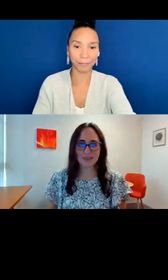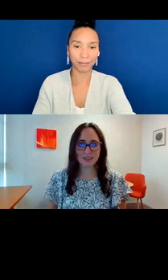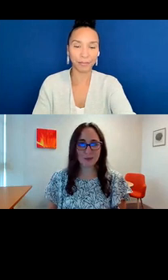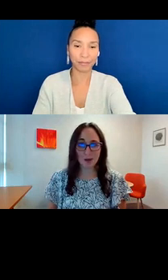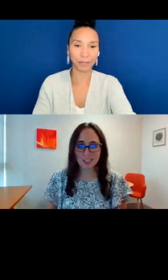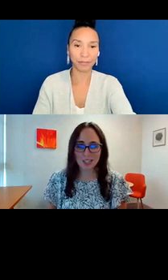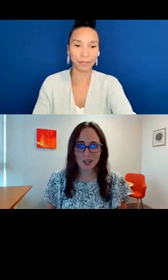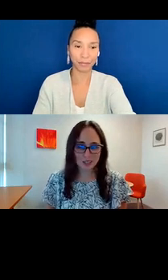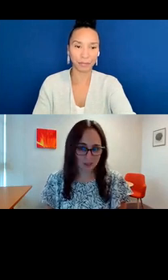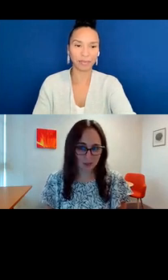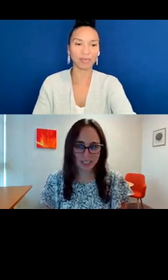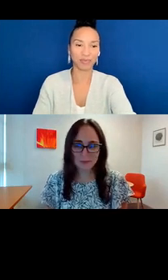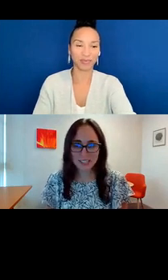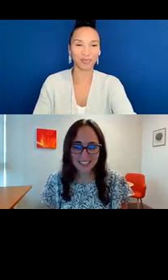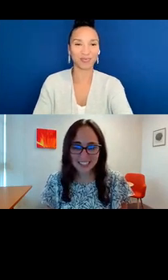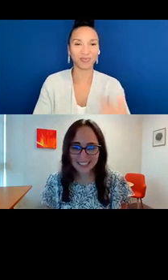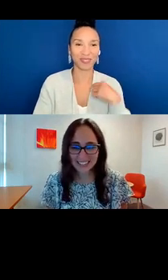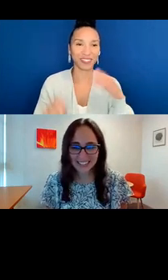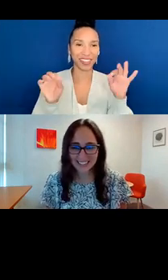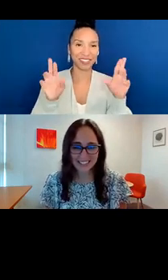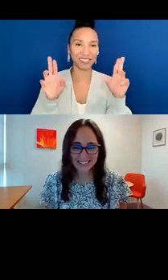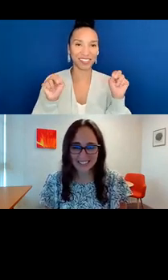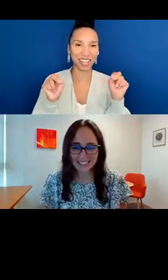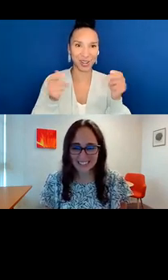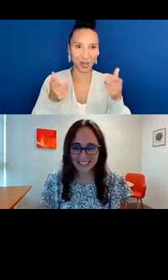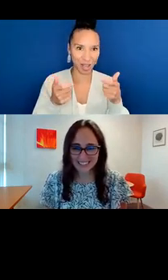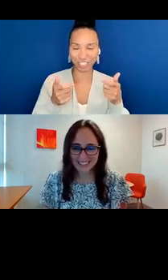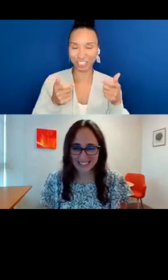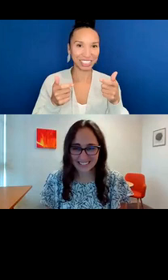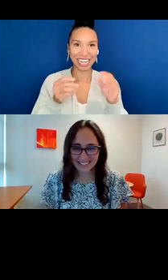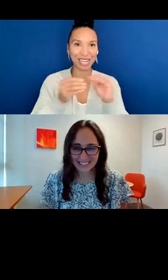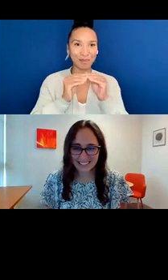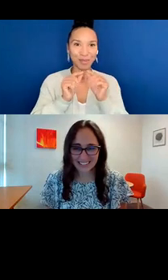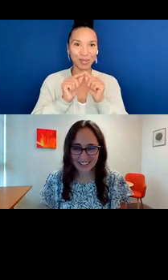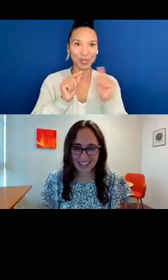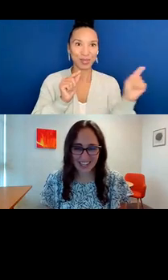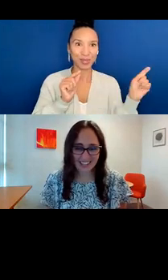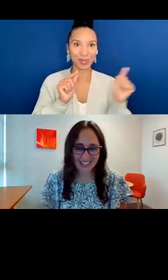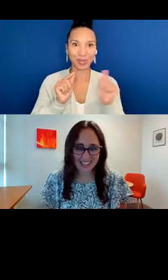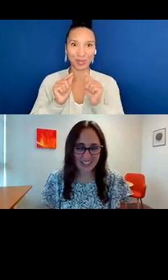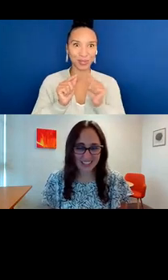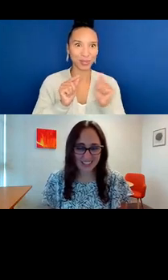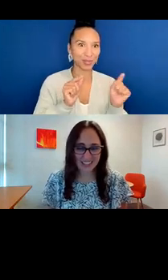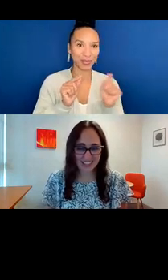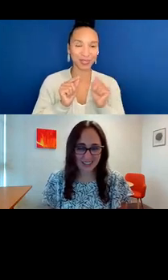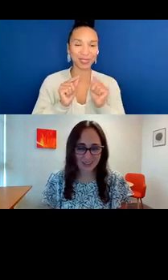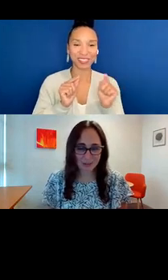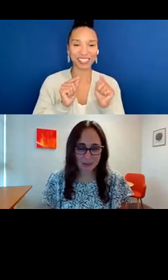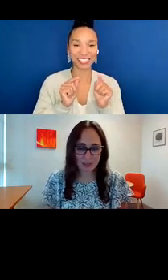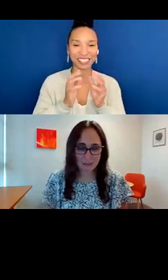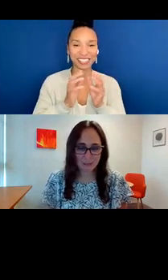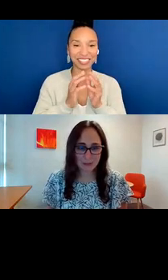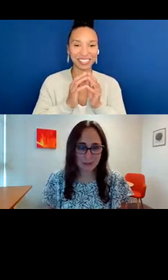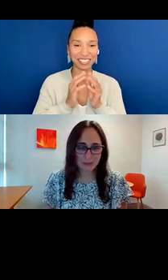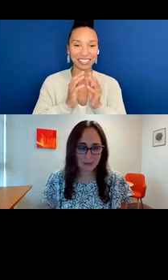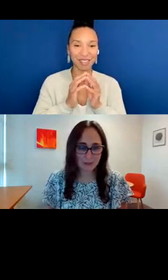This is quite fun watching all your votes come in. OK, that's a good group of people.